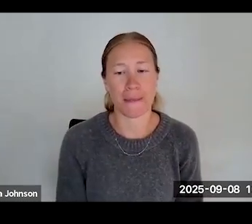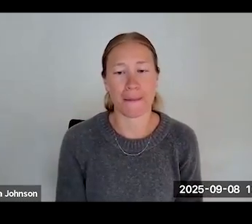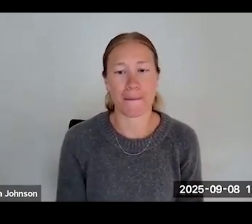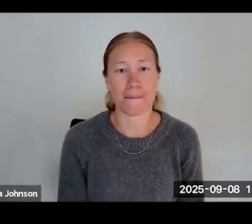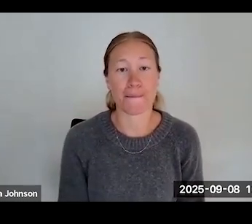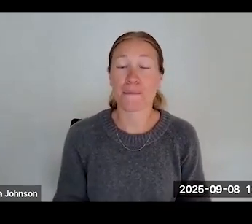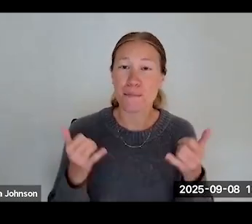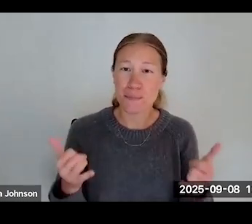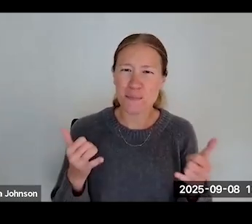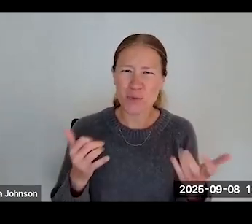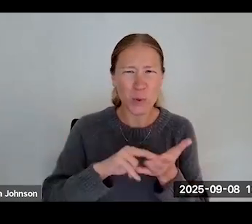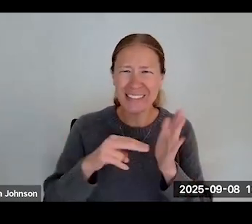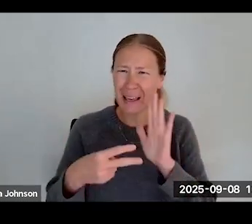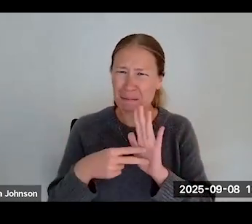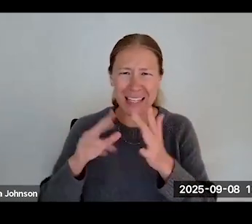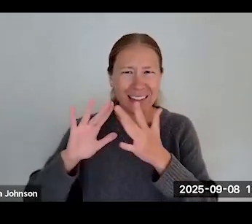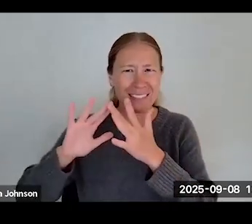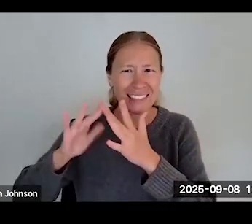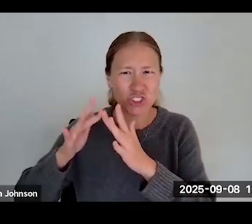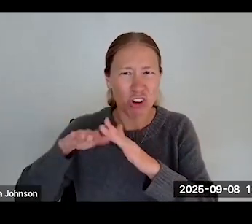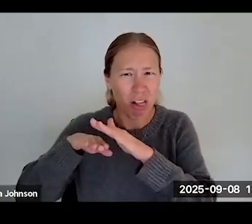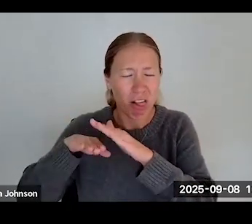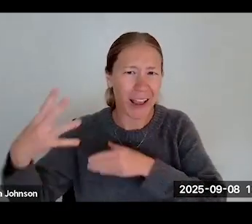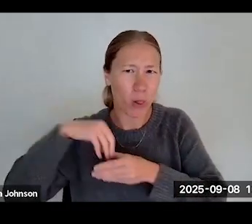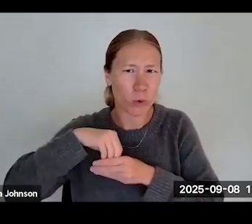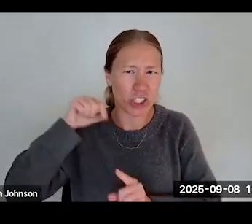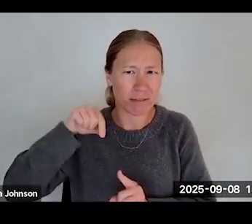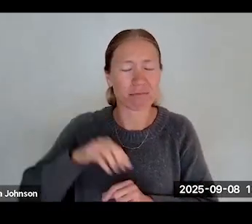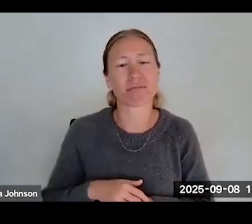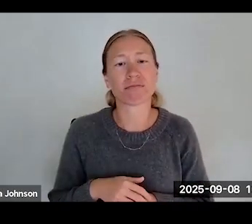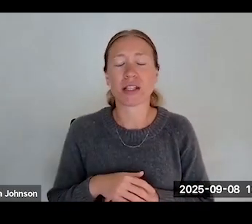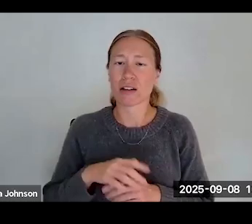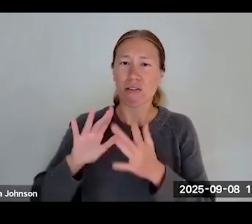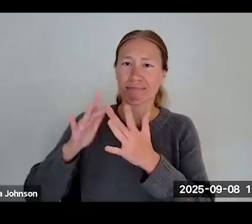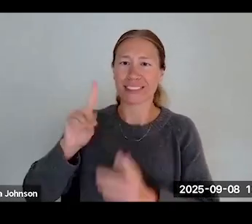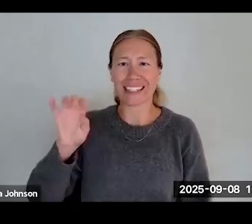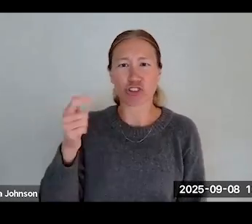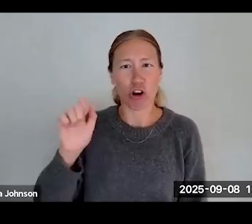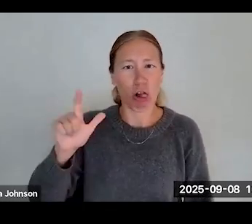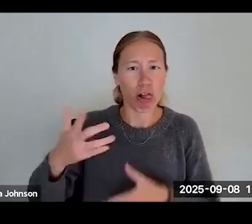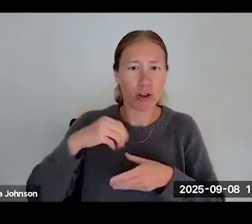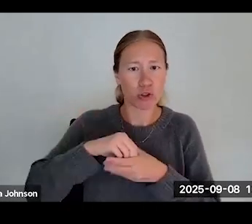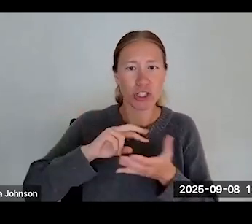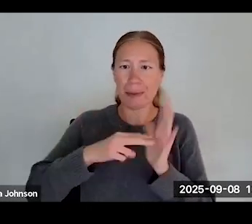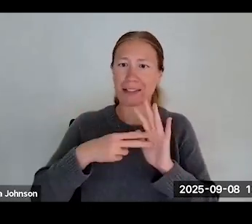So what do we mean by digital inclusion? Digital inclusion means all users, regardless of disability,